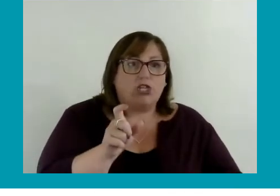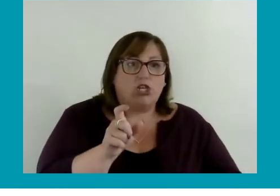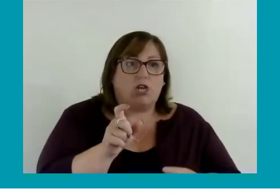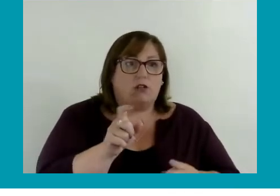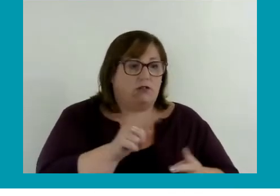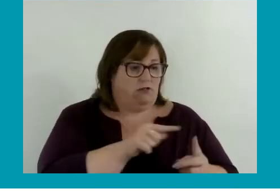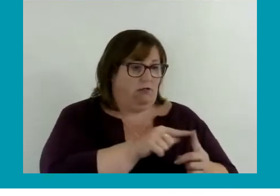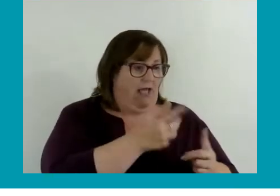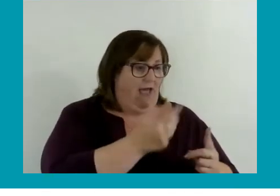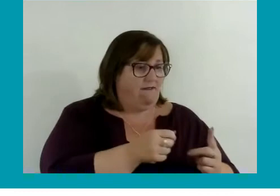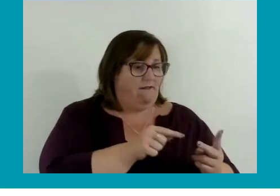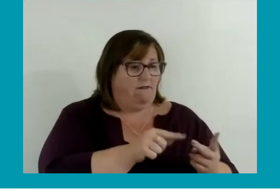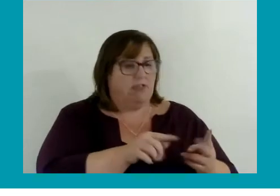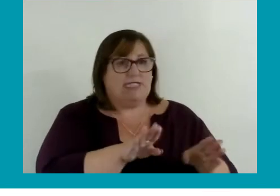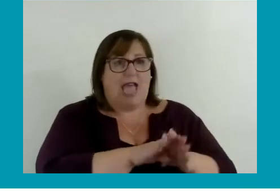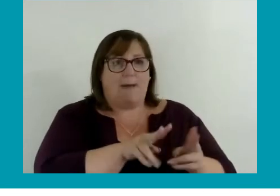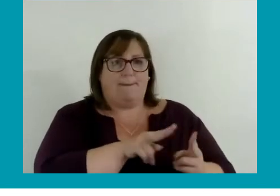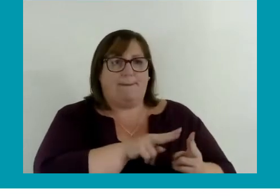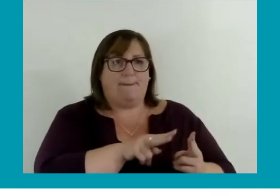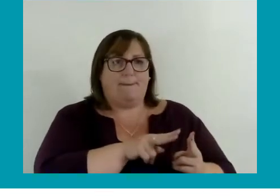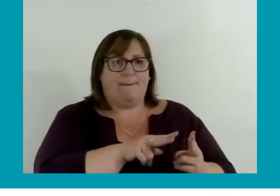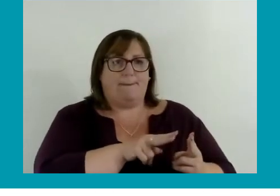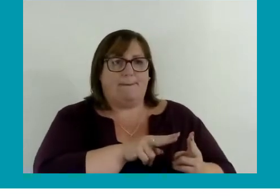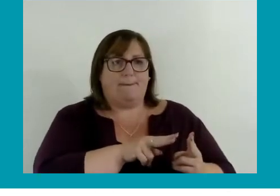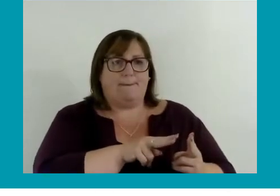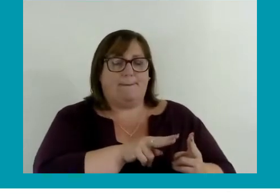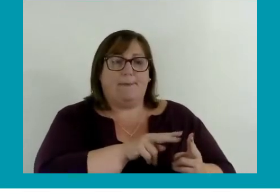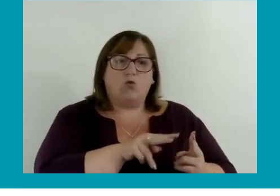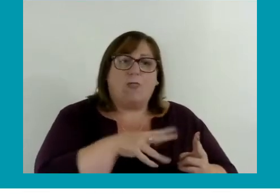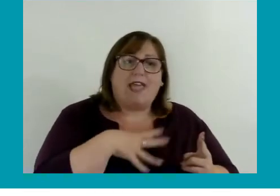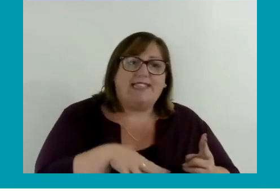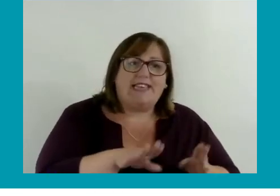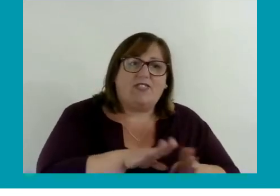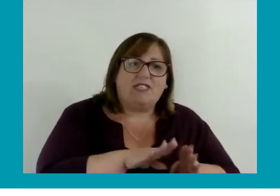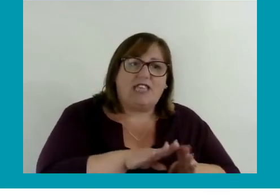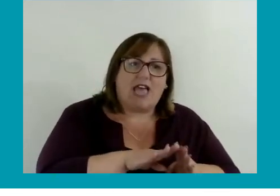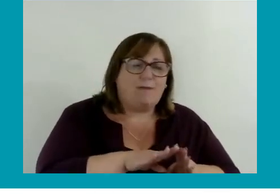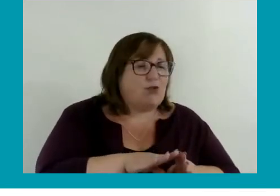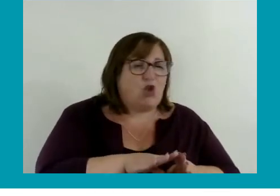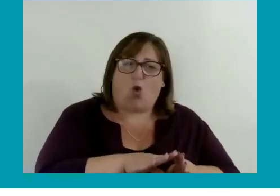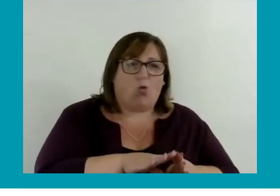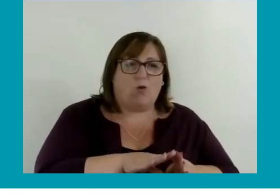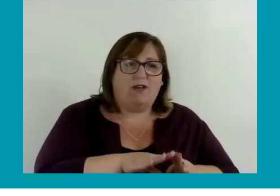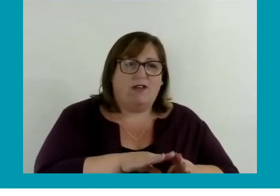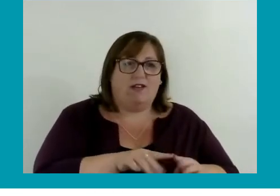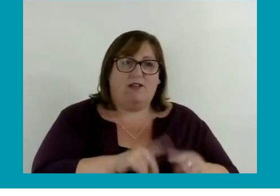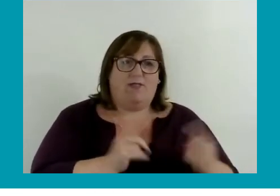few minutes yourself um one of the websites i've used before it's in America but it's called the